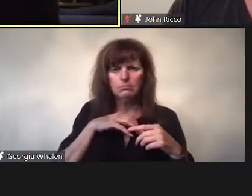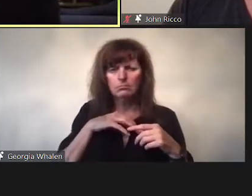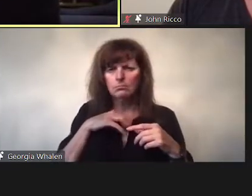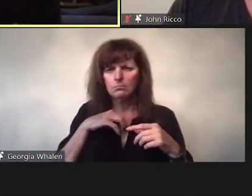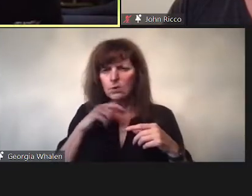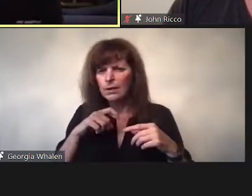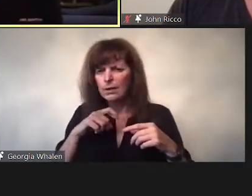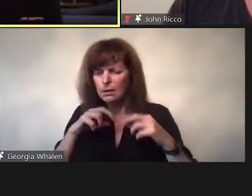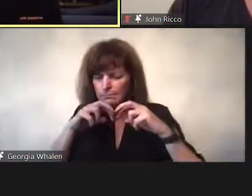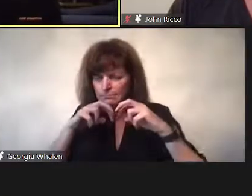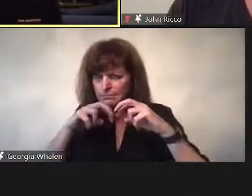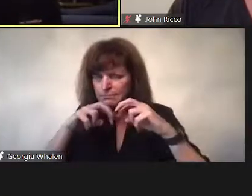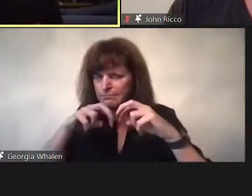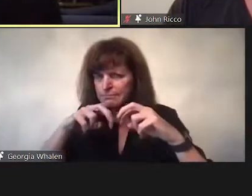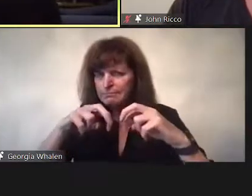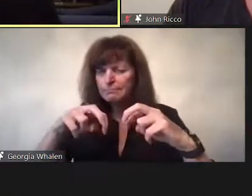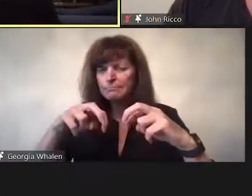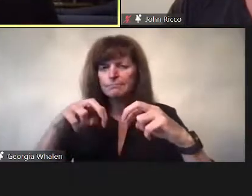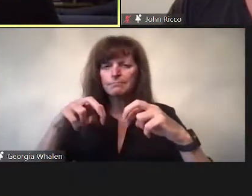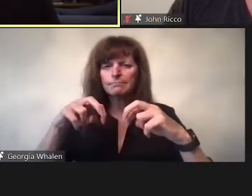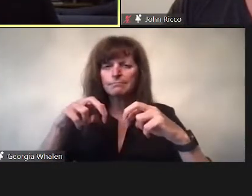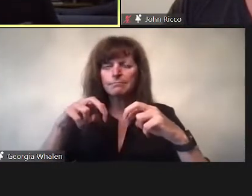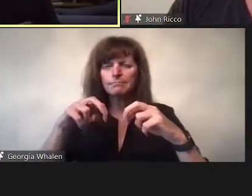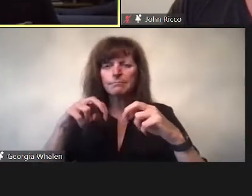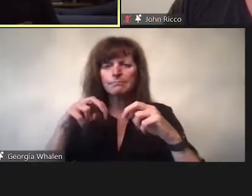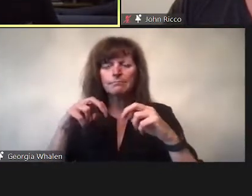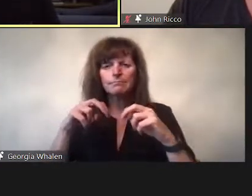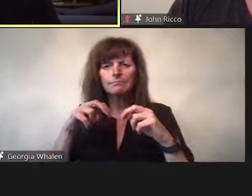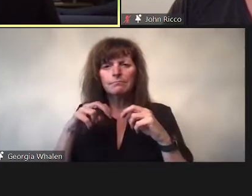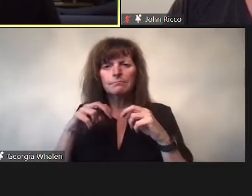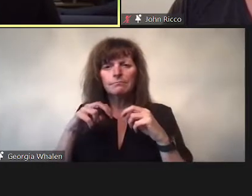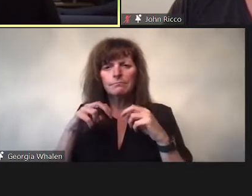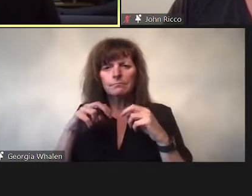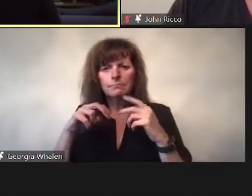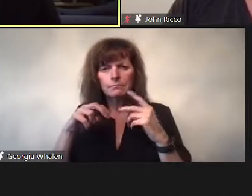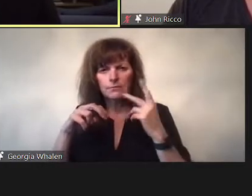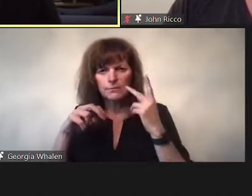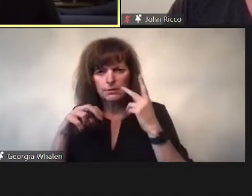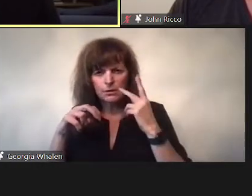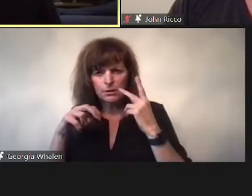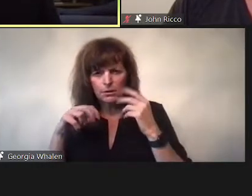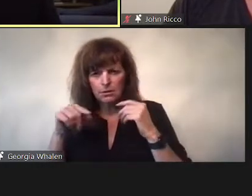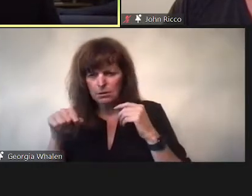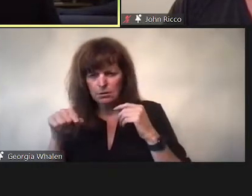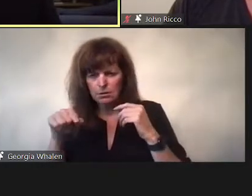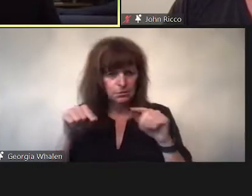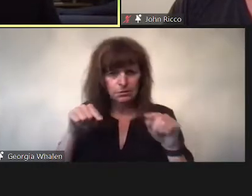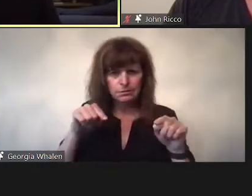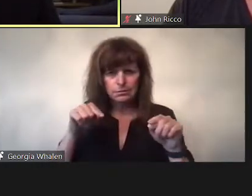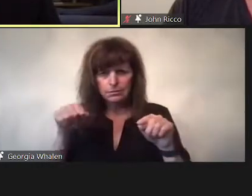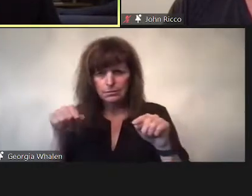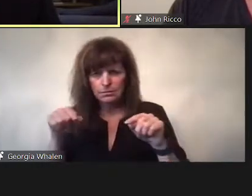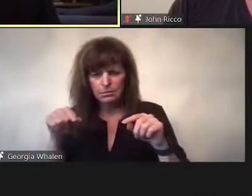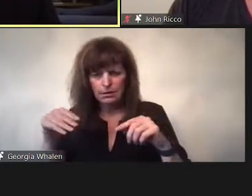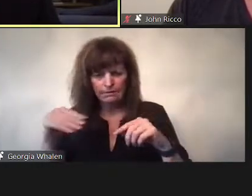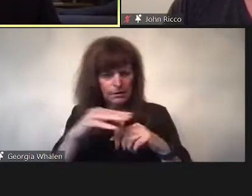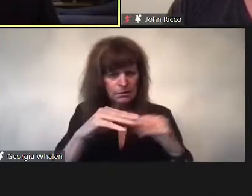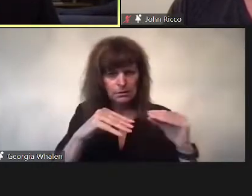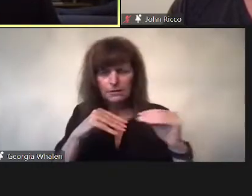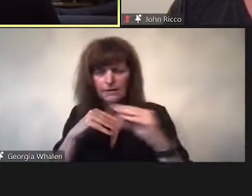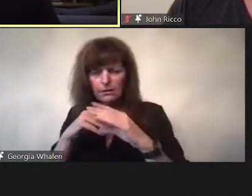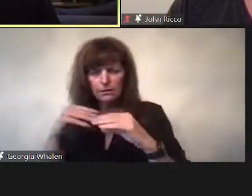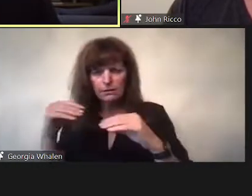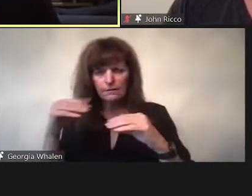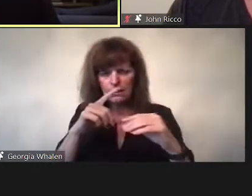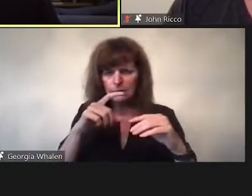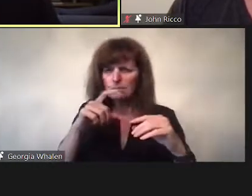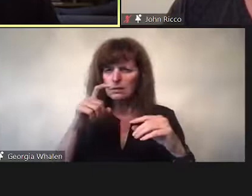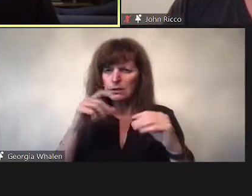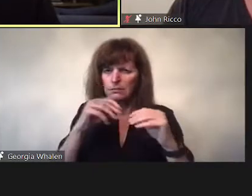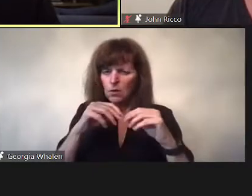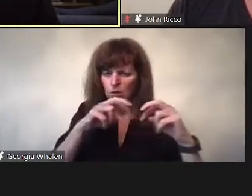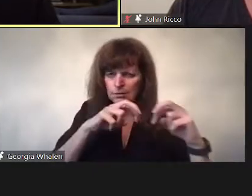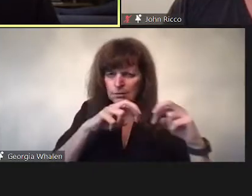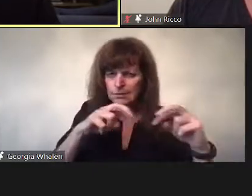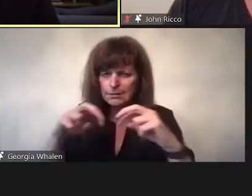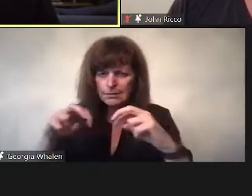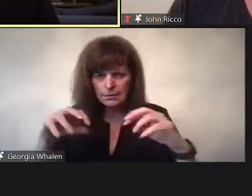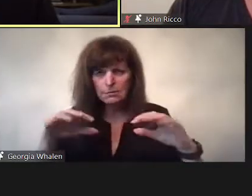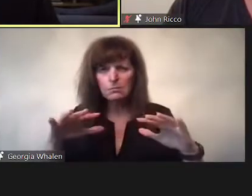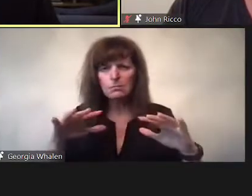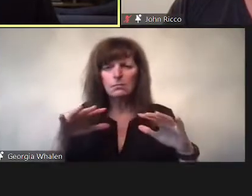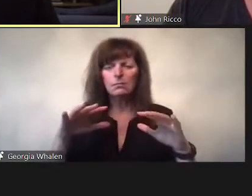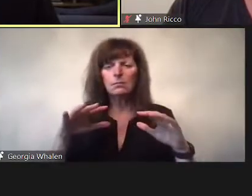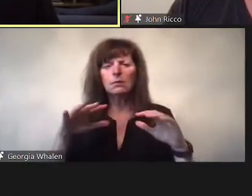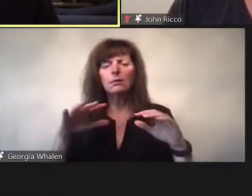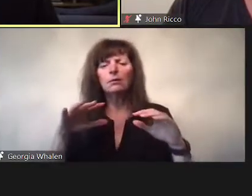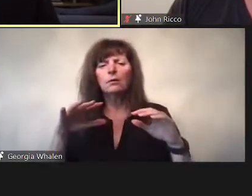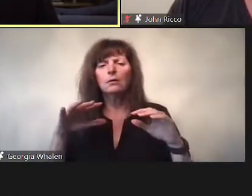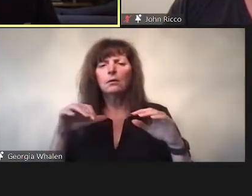Again, I would agree with Susanna that the ideas of paradox may make us overlook other things.